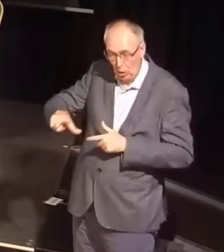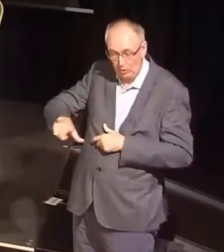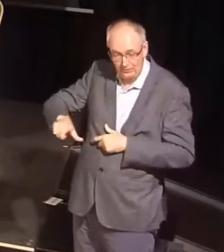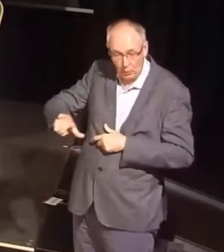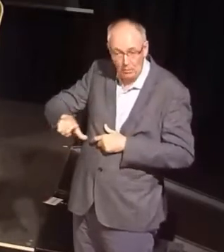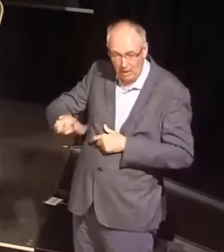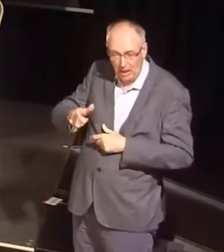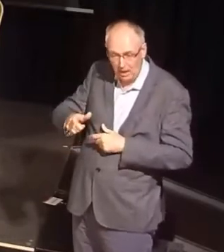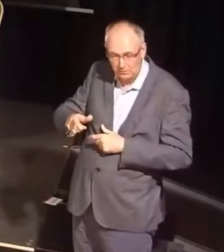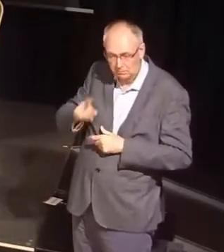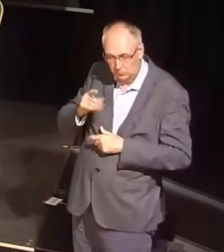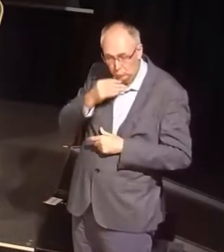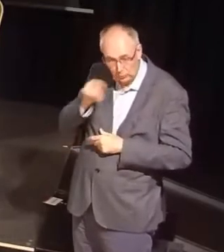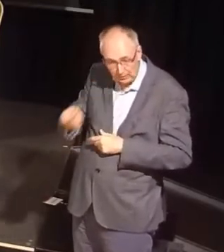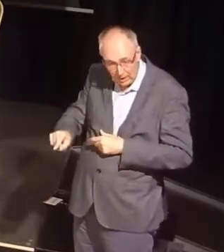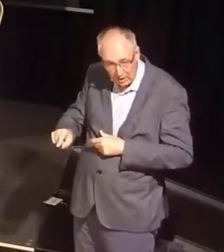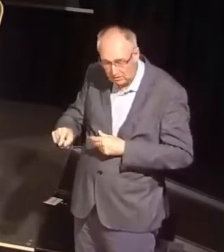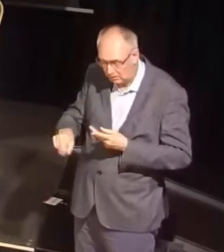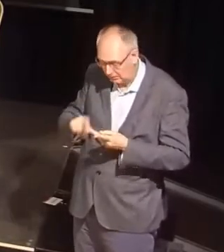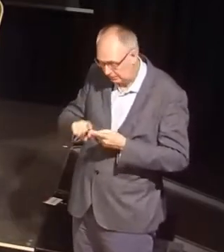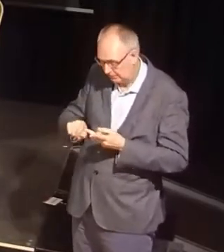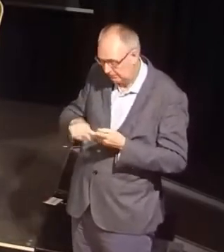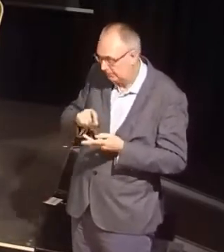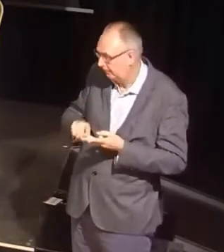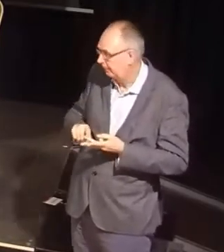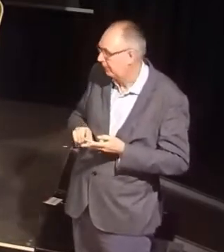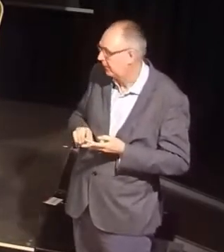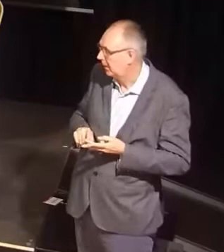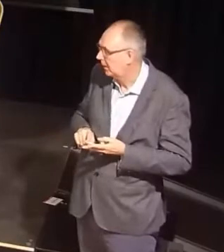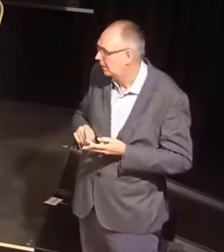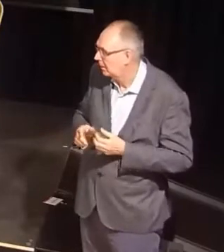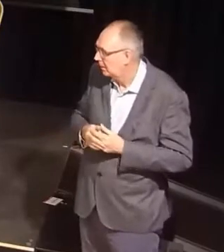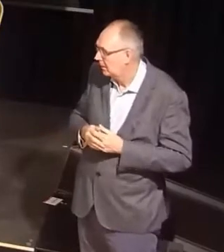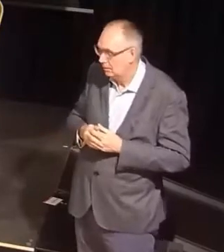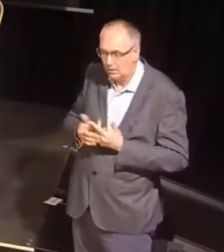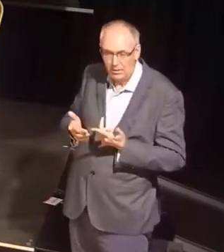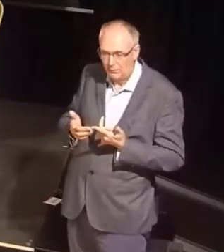you would be using to use your computer... It works through controllers, things like that.